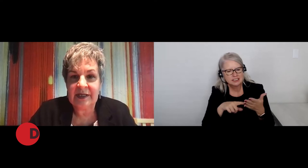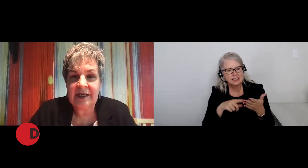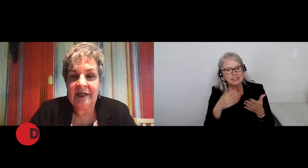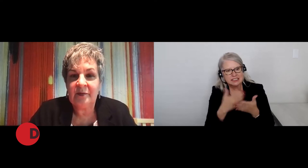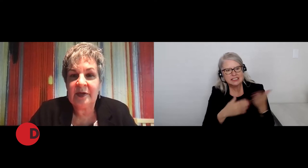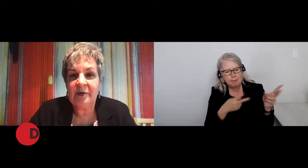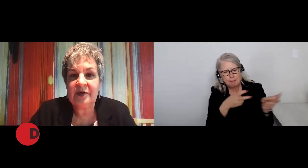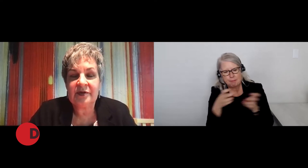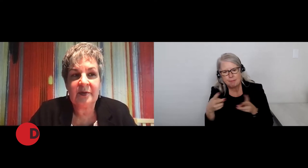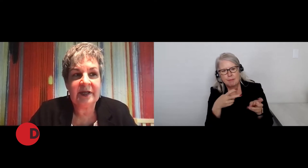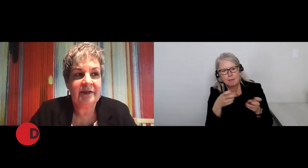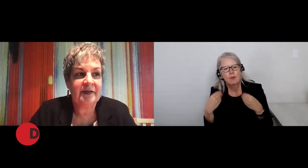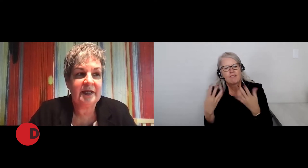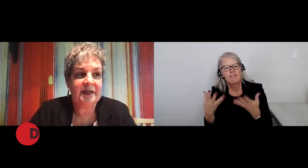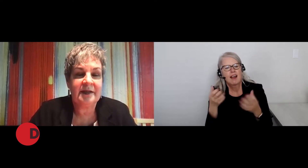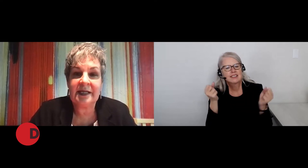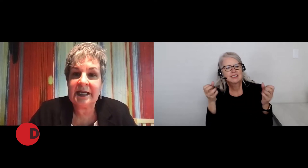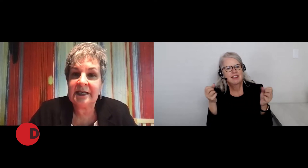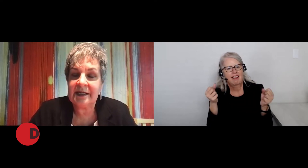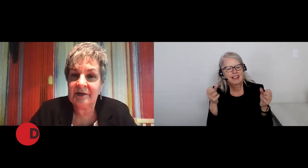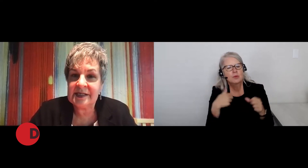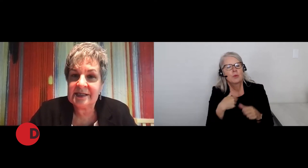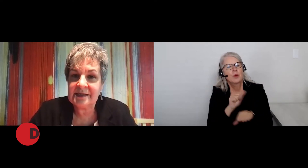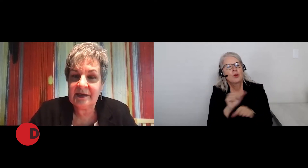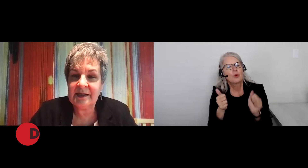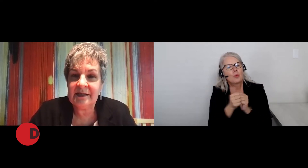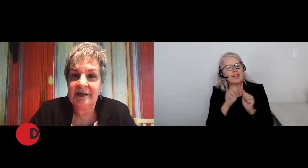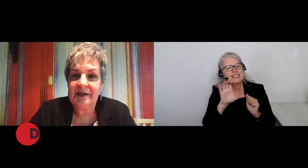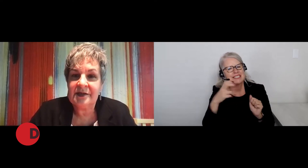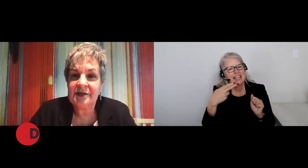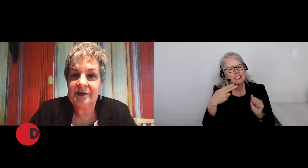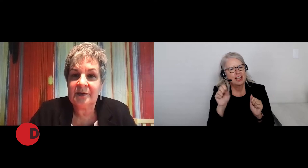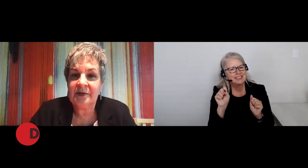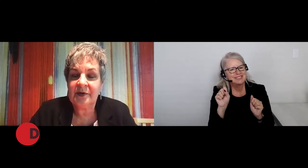and provide sign language translations.